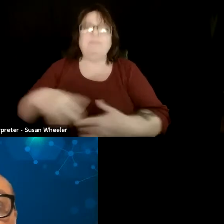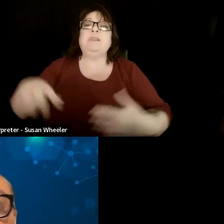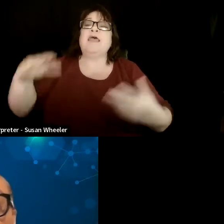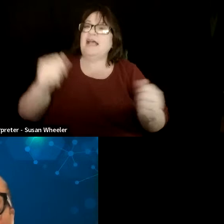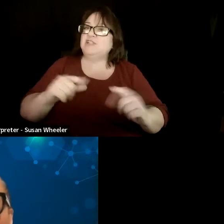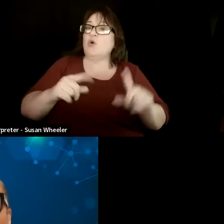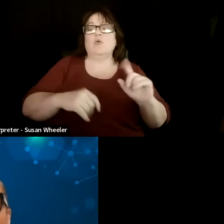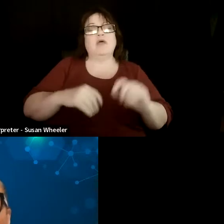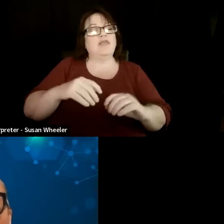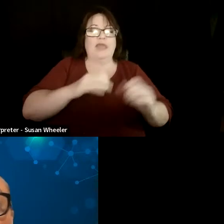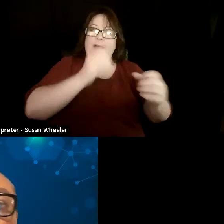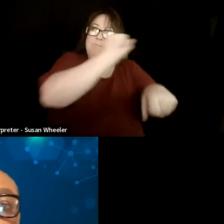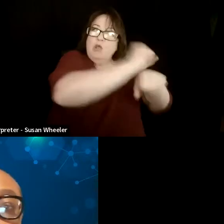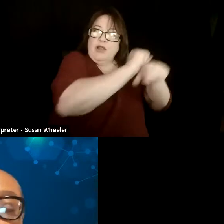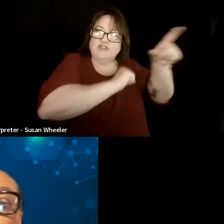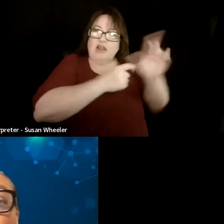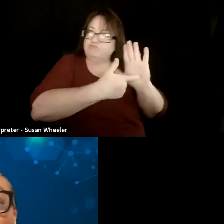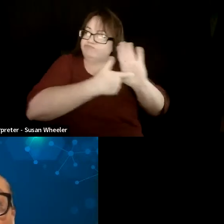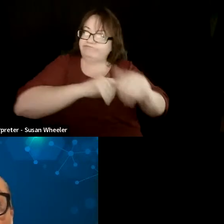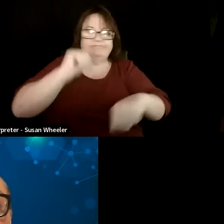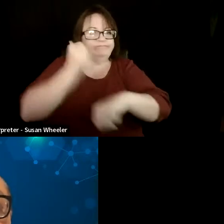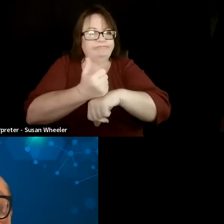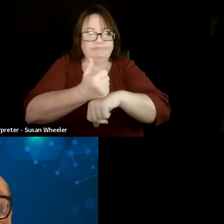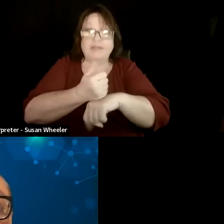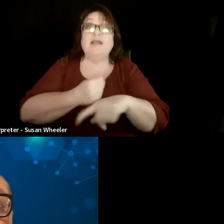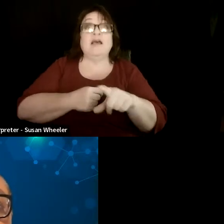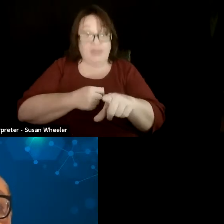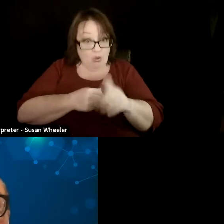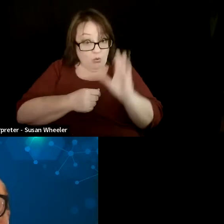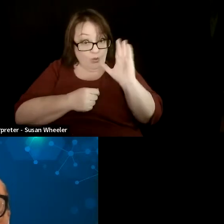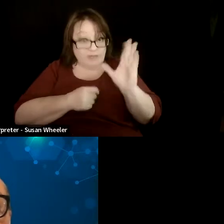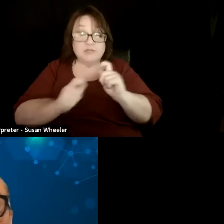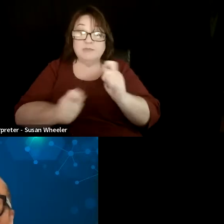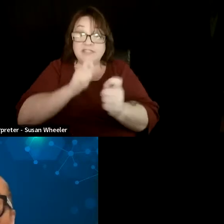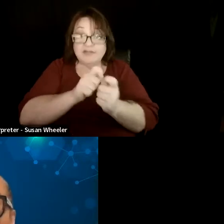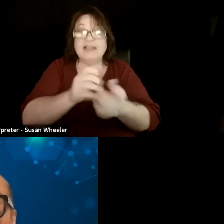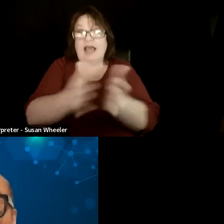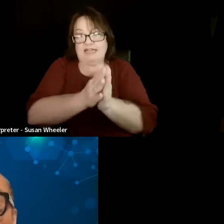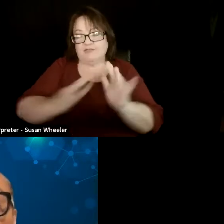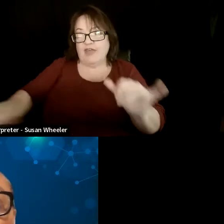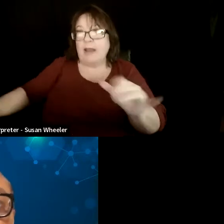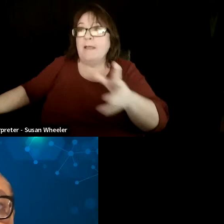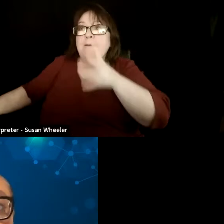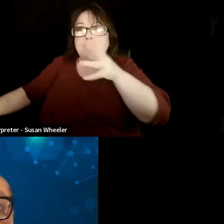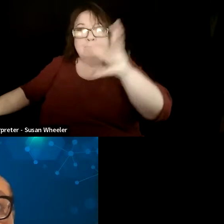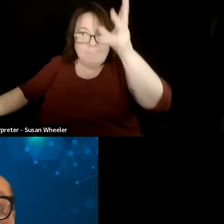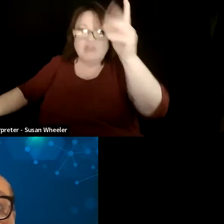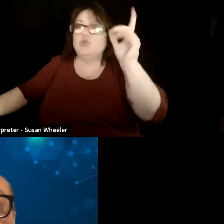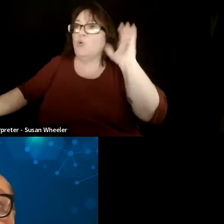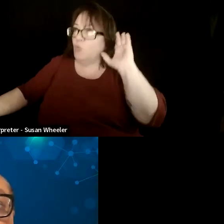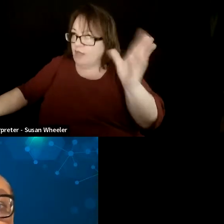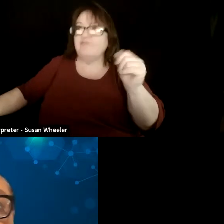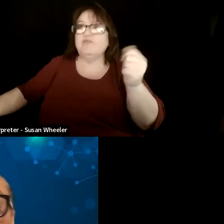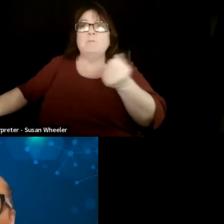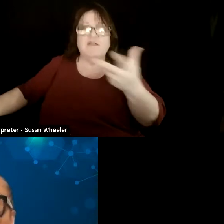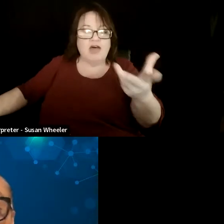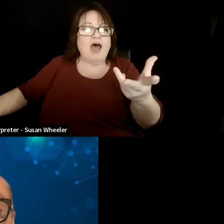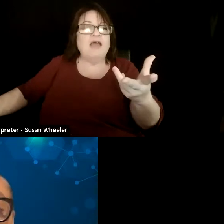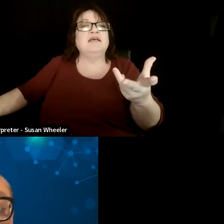And in setting you up, they will specifically ask for that. Parents will have to provide proof